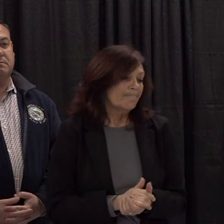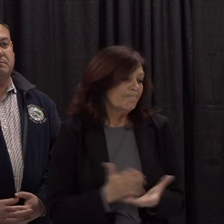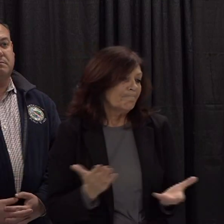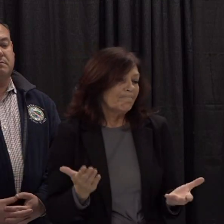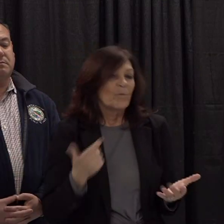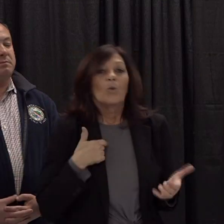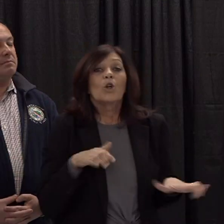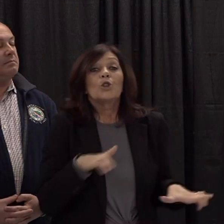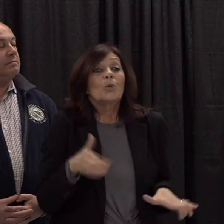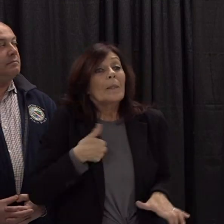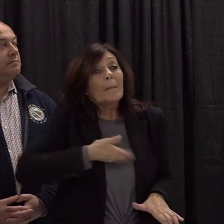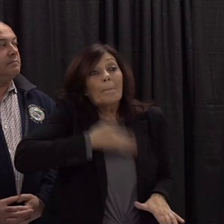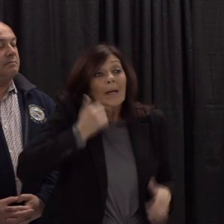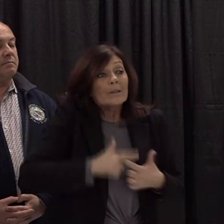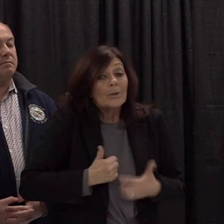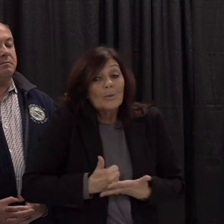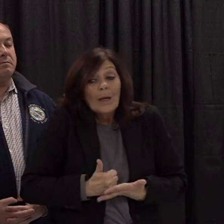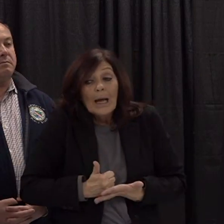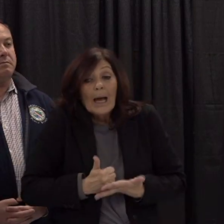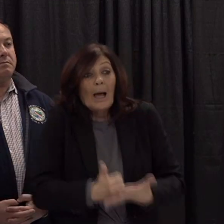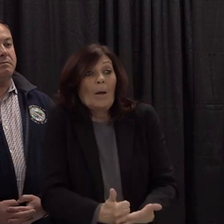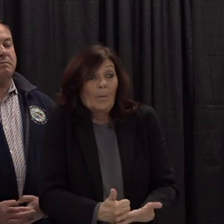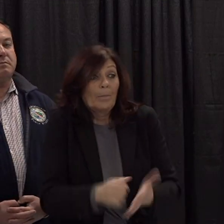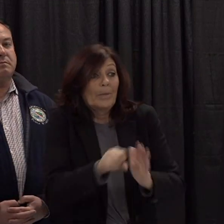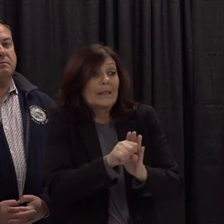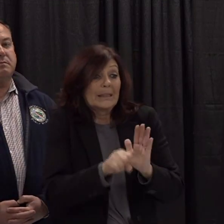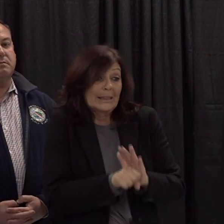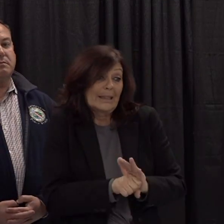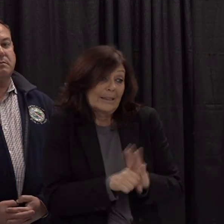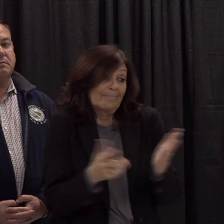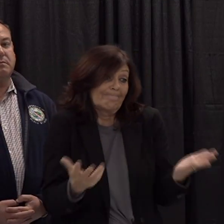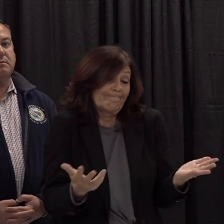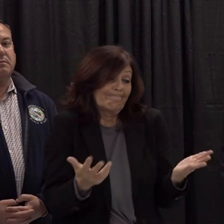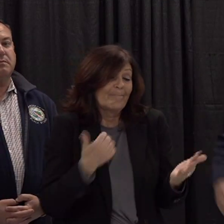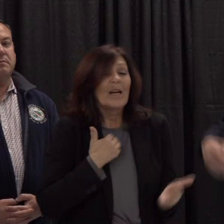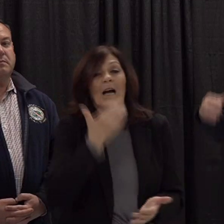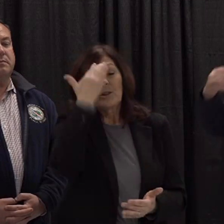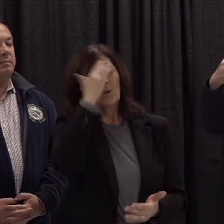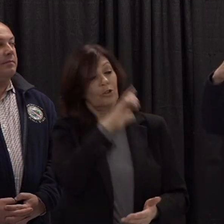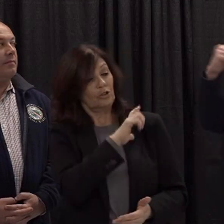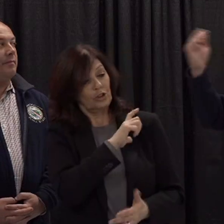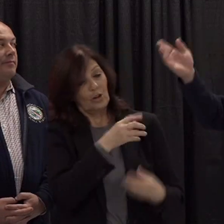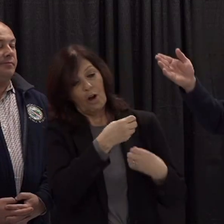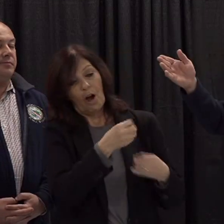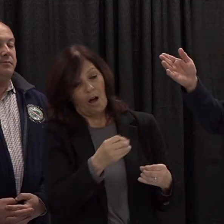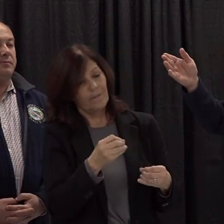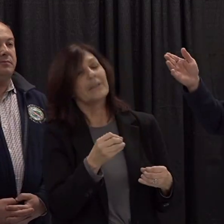We're doing our best to assist the state in handling that matter. I do know the Sheriff's Office has